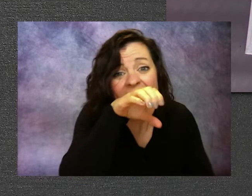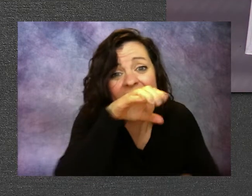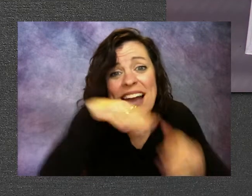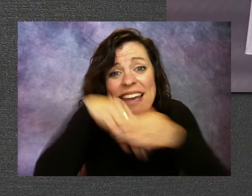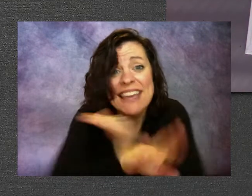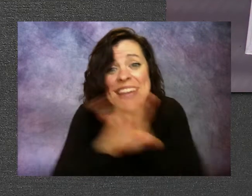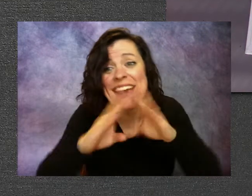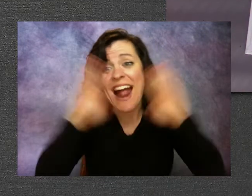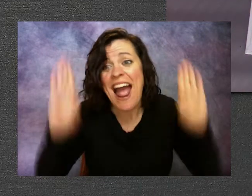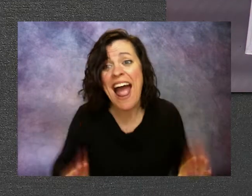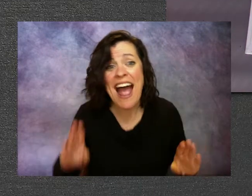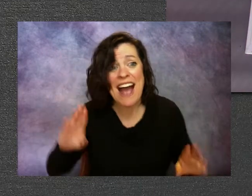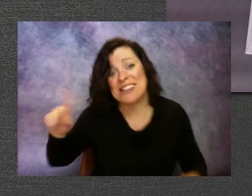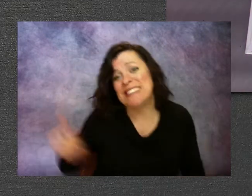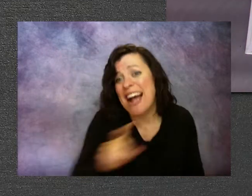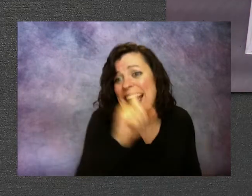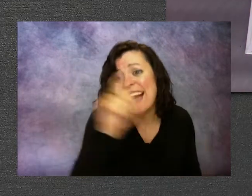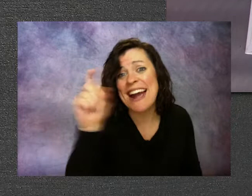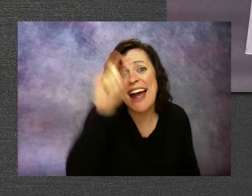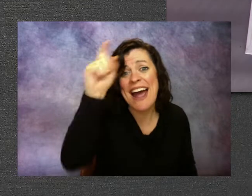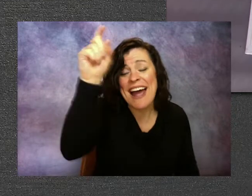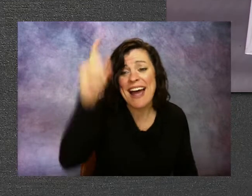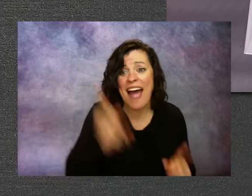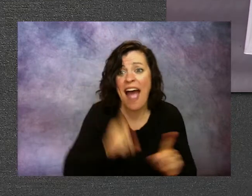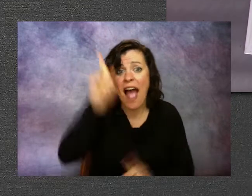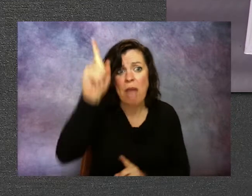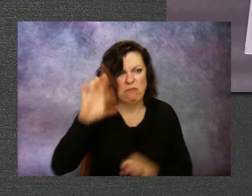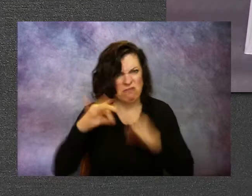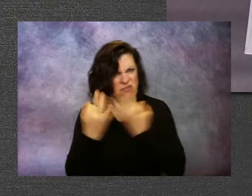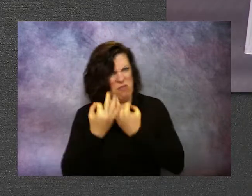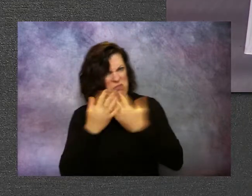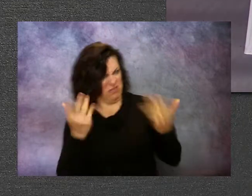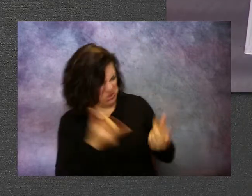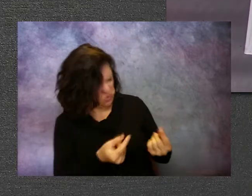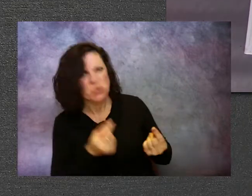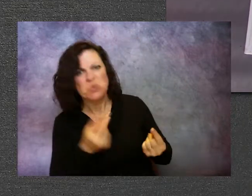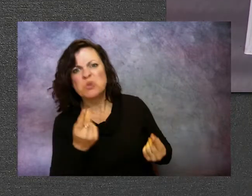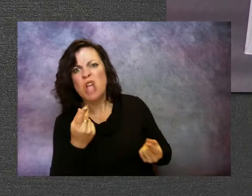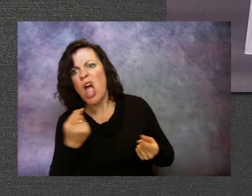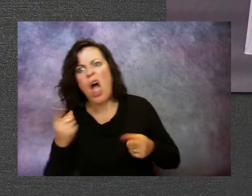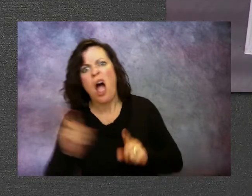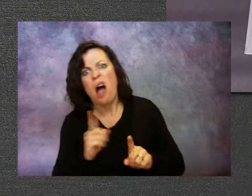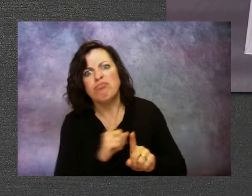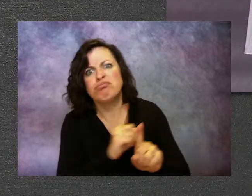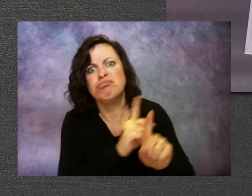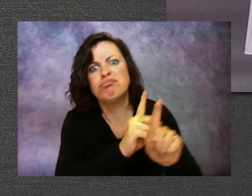Up the stairs he dashed, with the family following close behind. He jumped into the bathtub and sat up begging,